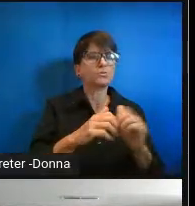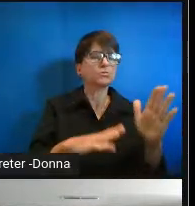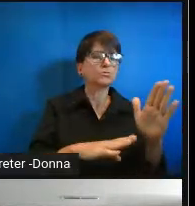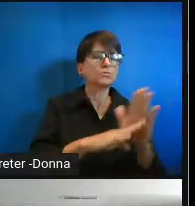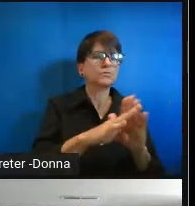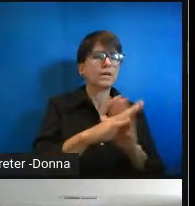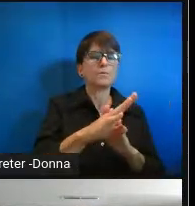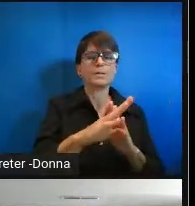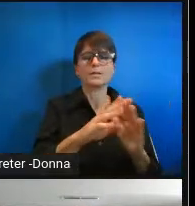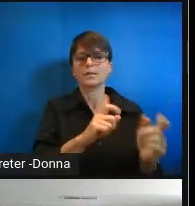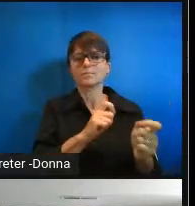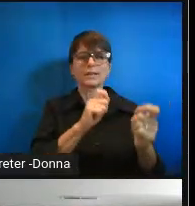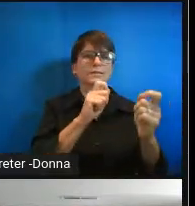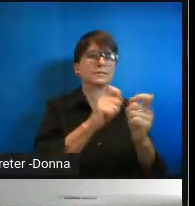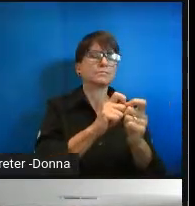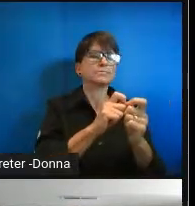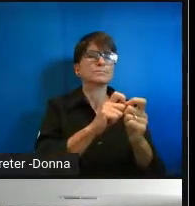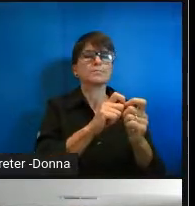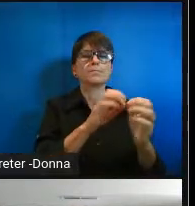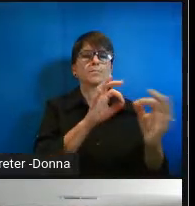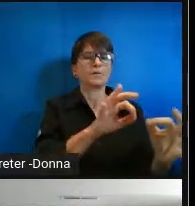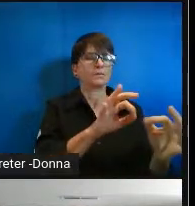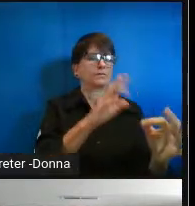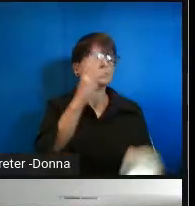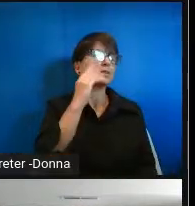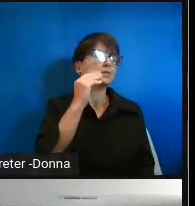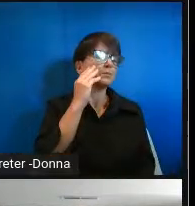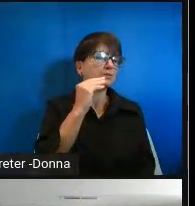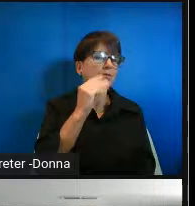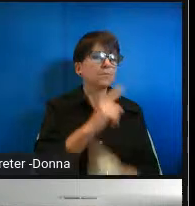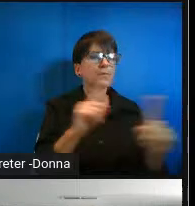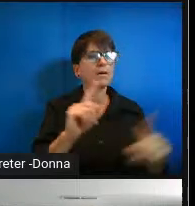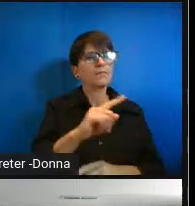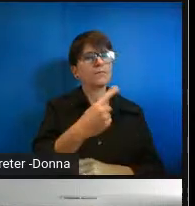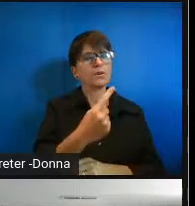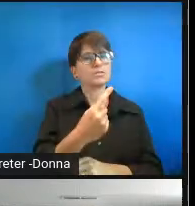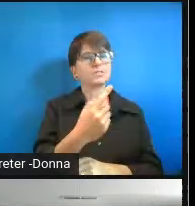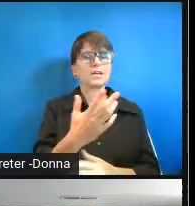The later half of my presentation will take a deep dive into code where we will talk about